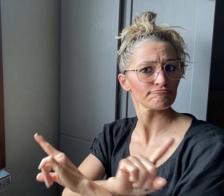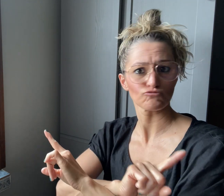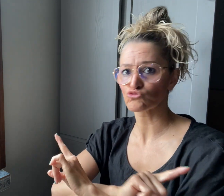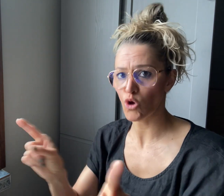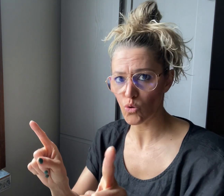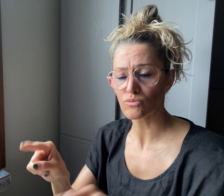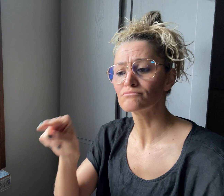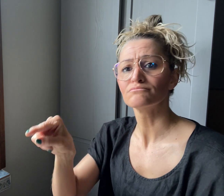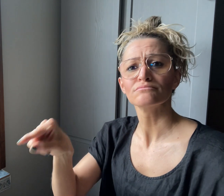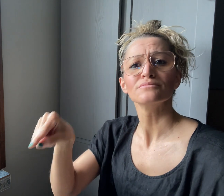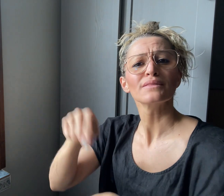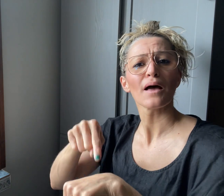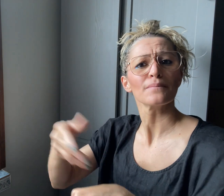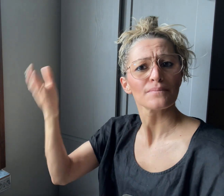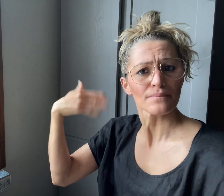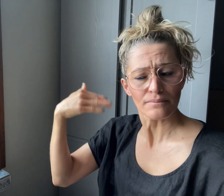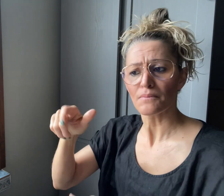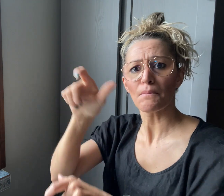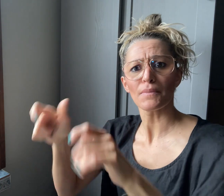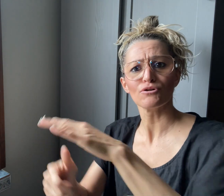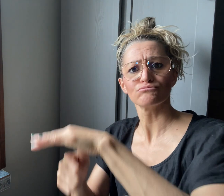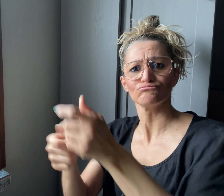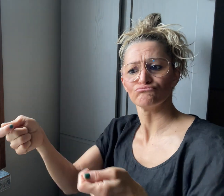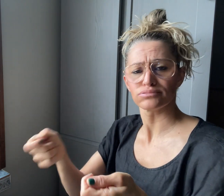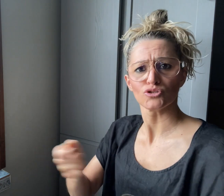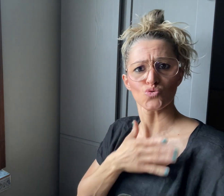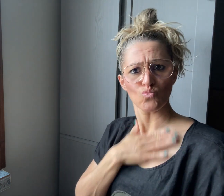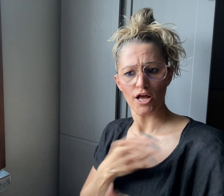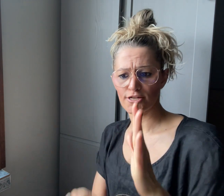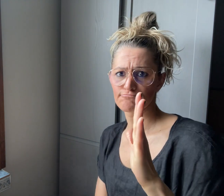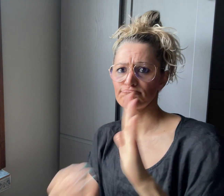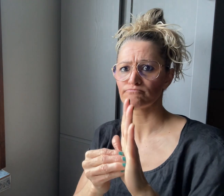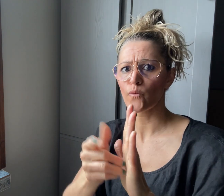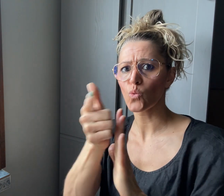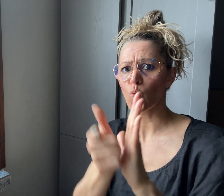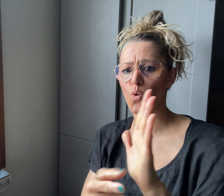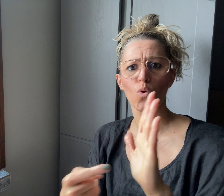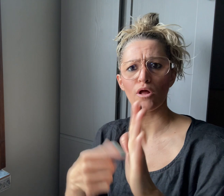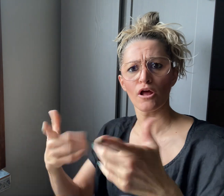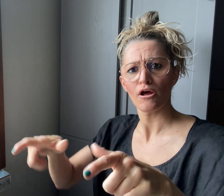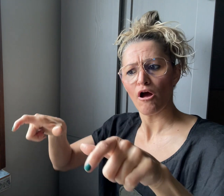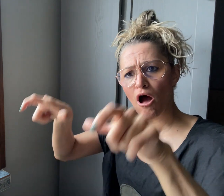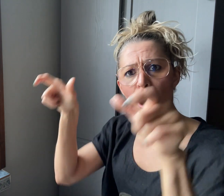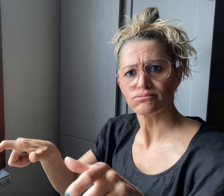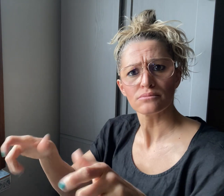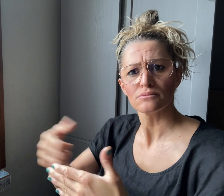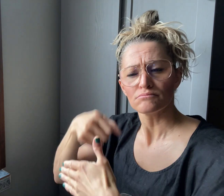leaders enacted this law in order to stop the growing number